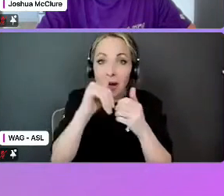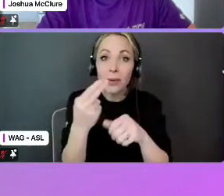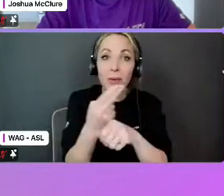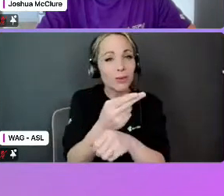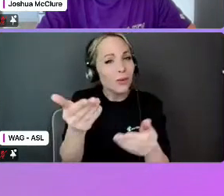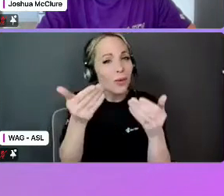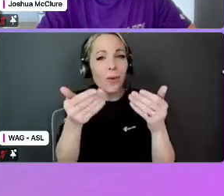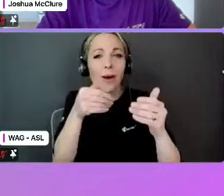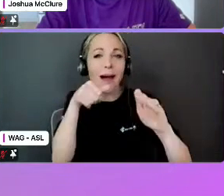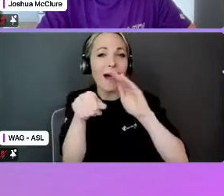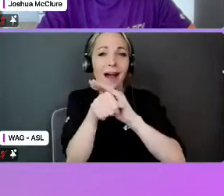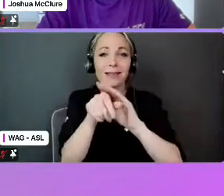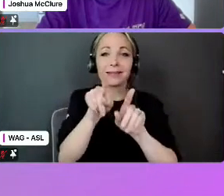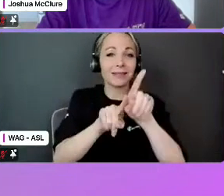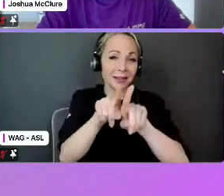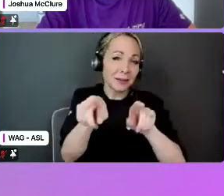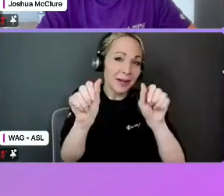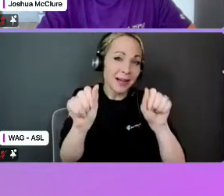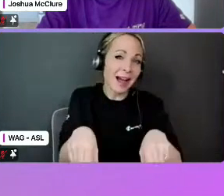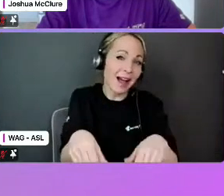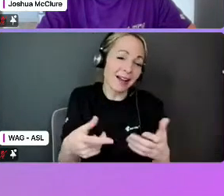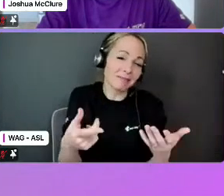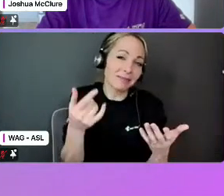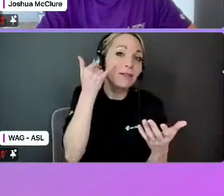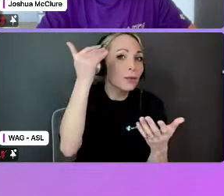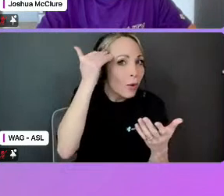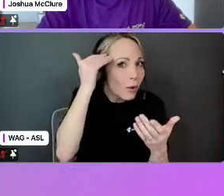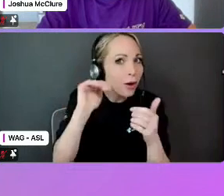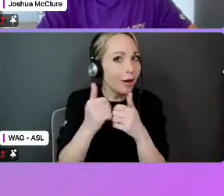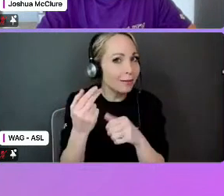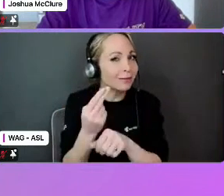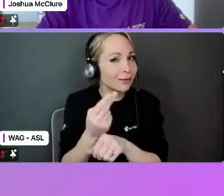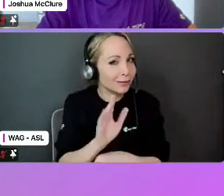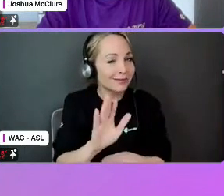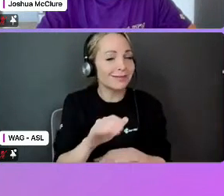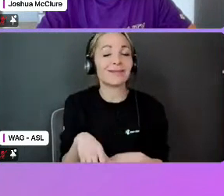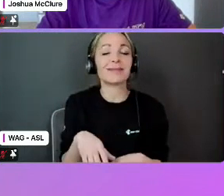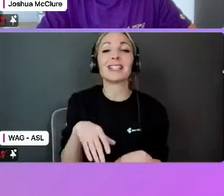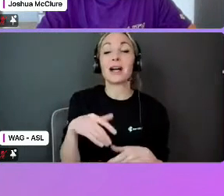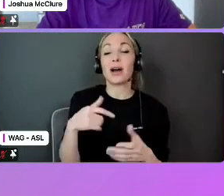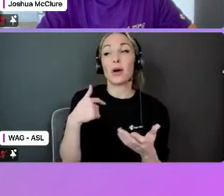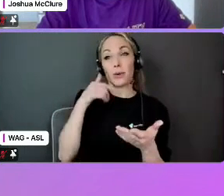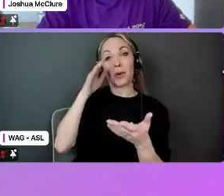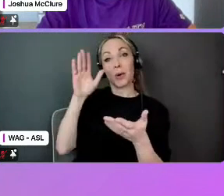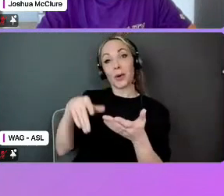hidden equals true in the wrong place period so if you know how to use it, I see no reason why you shouldn't hide